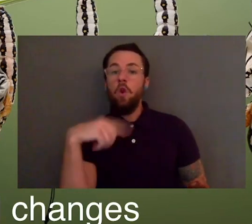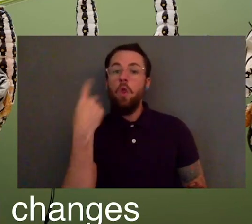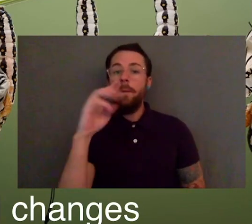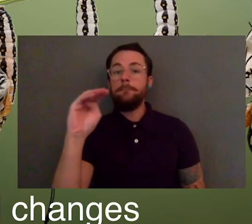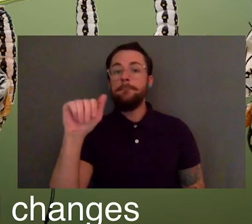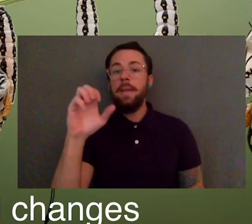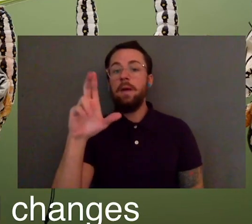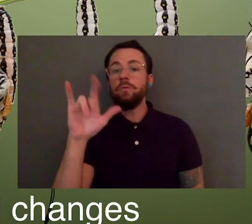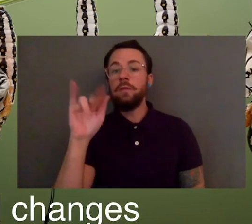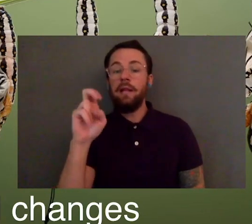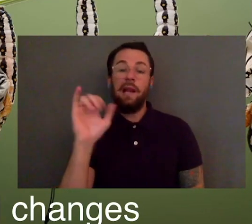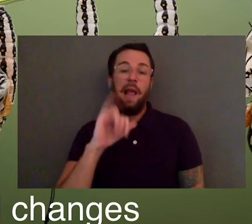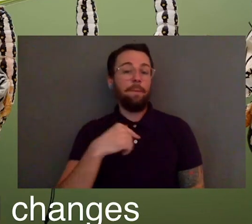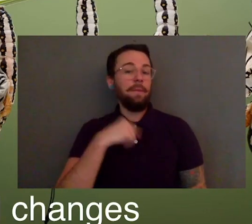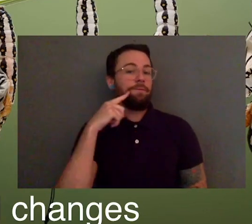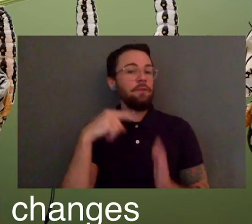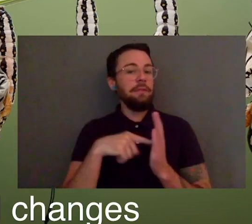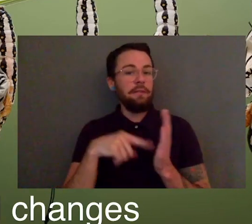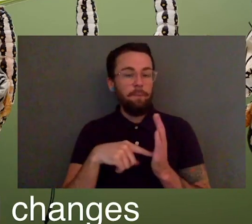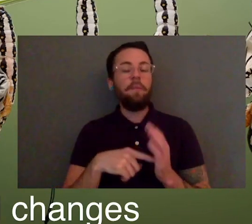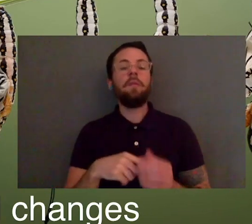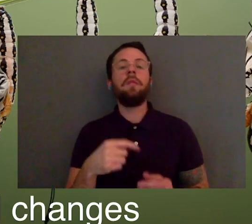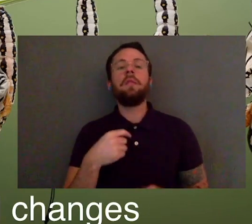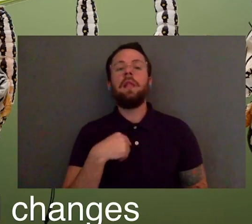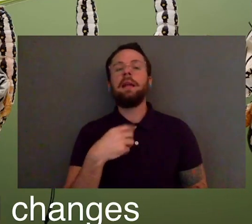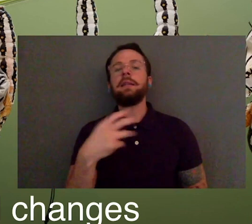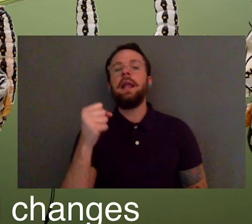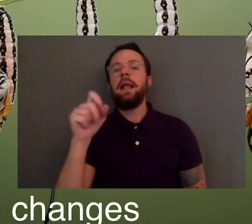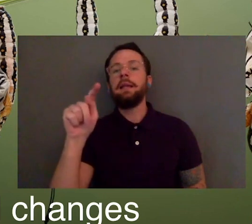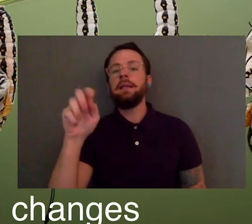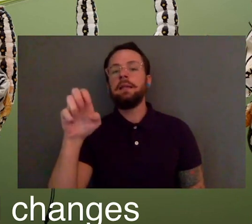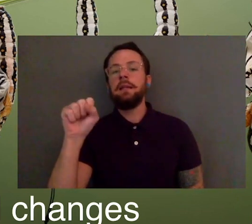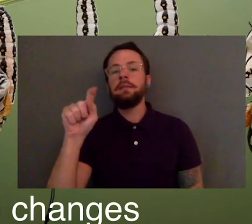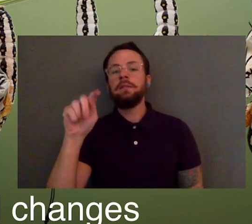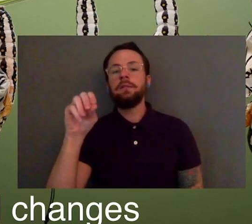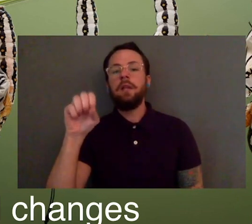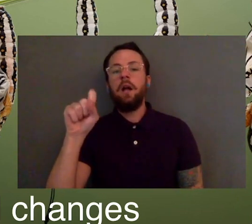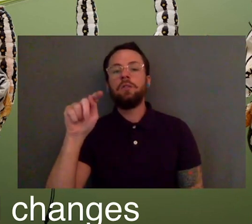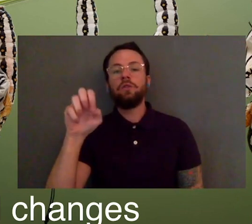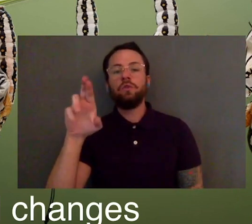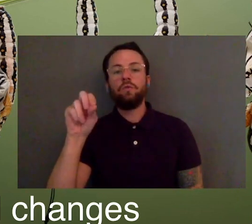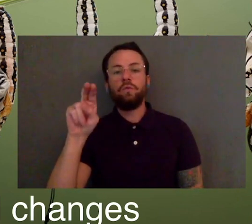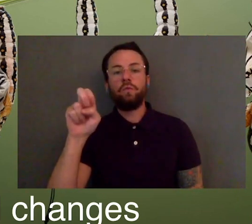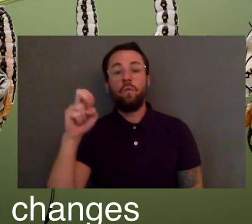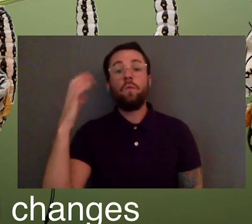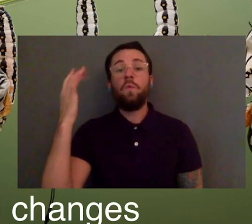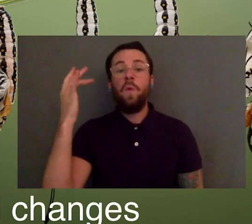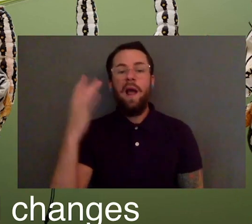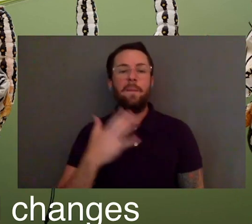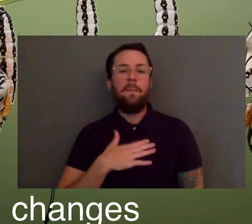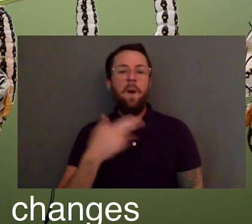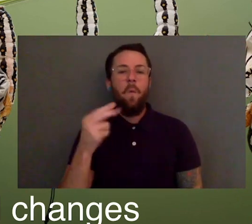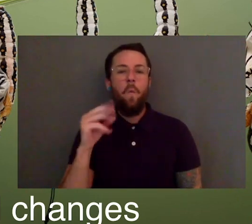So people who would like to change their appearance from feminine to masculine, for example, may